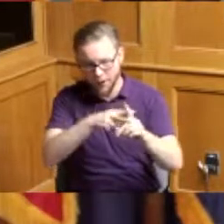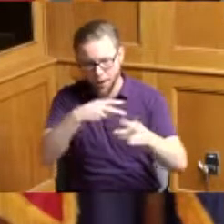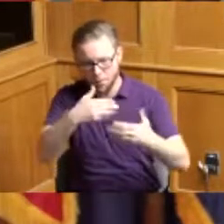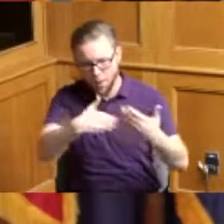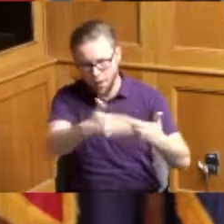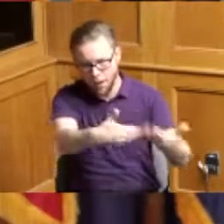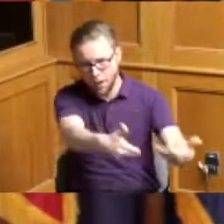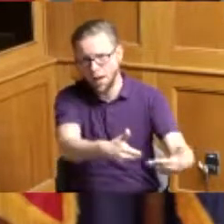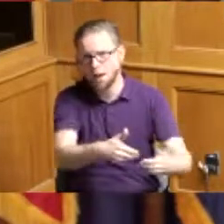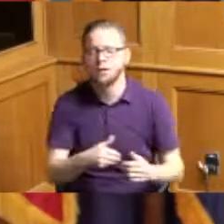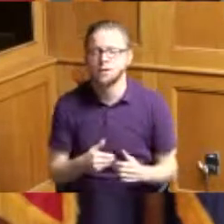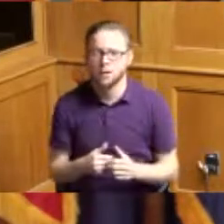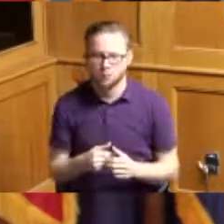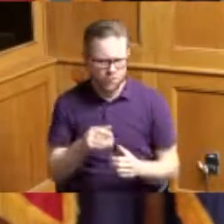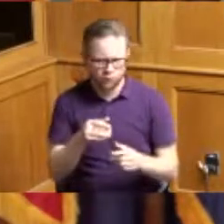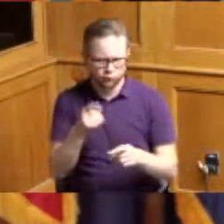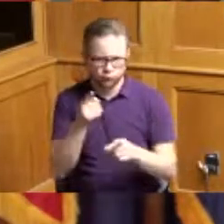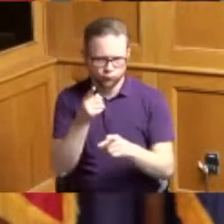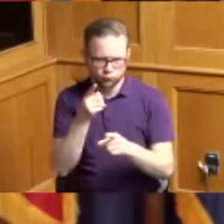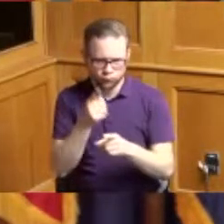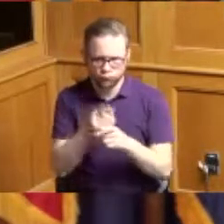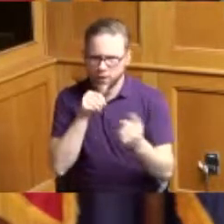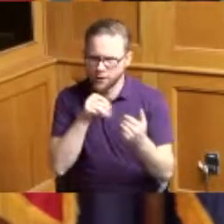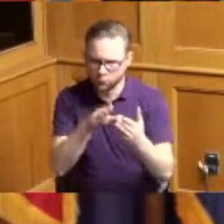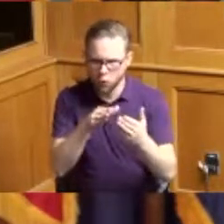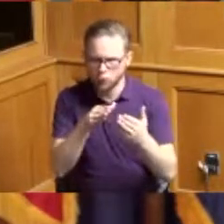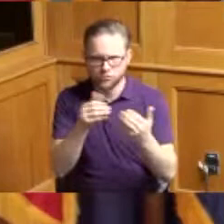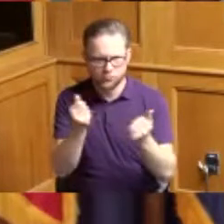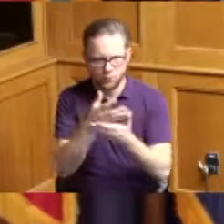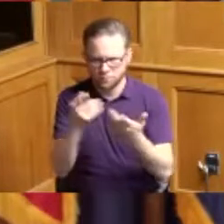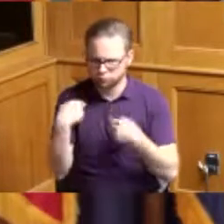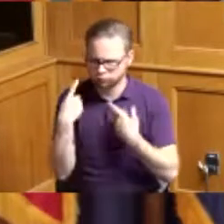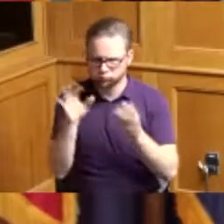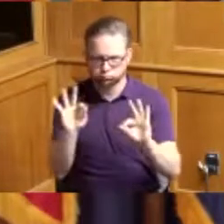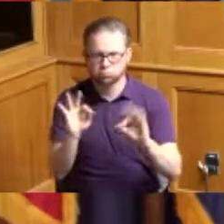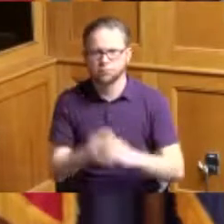looking at this we're on the right track there was a question that a lot of people were in what